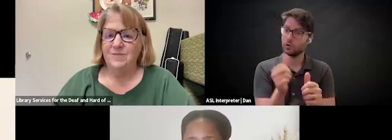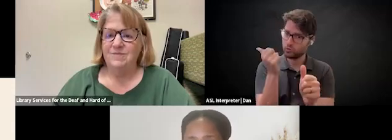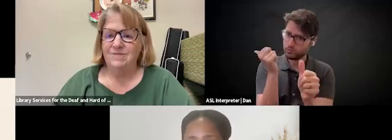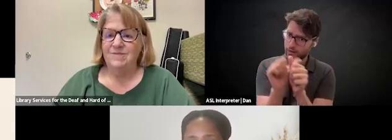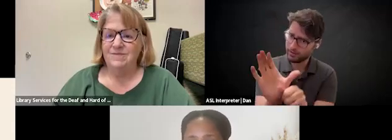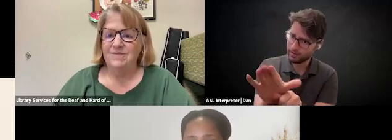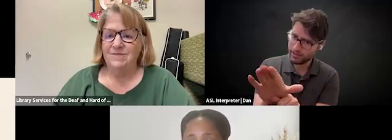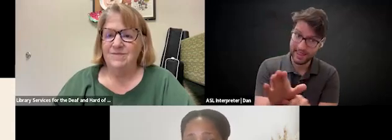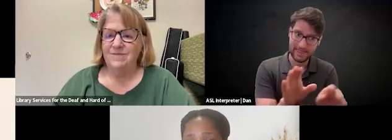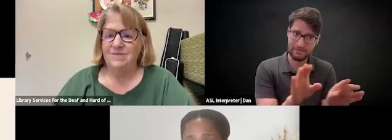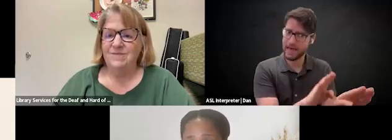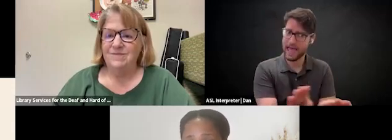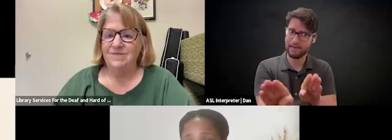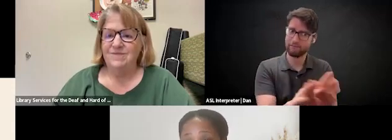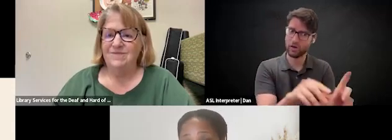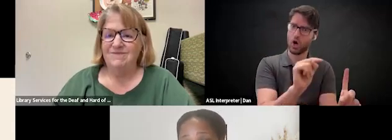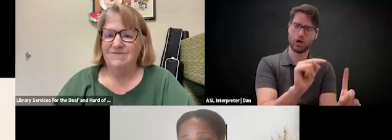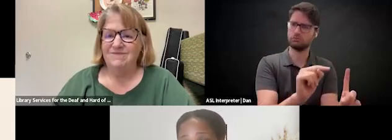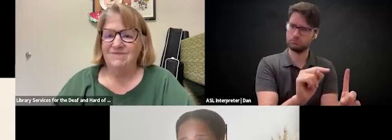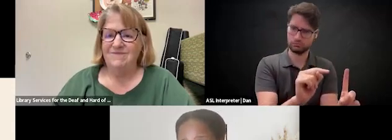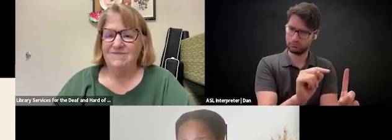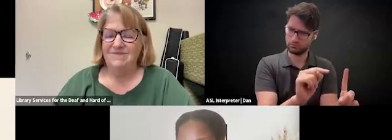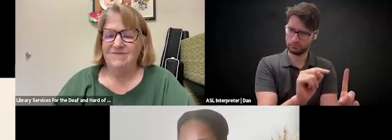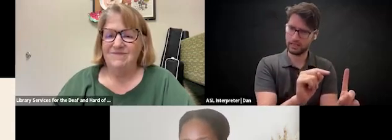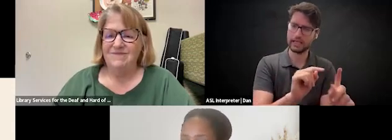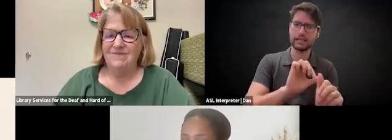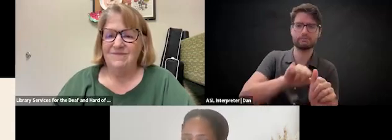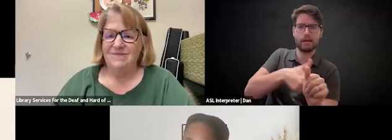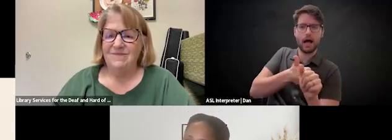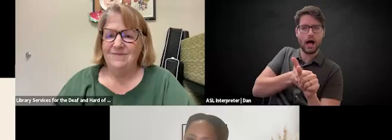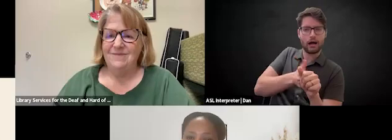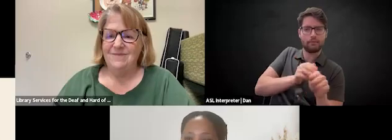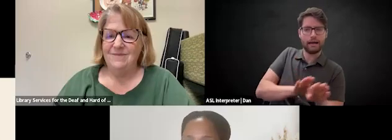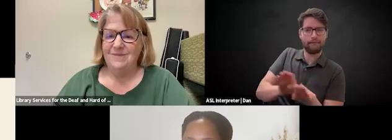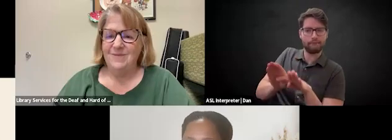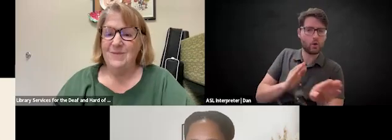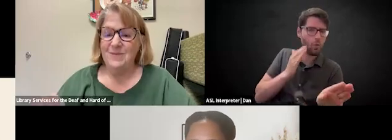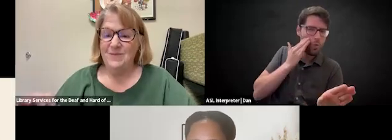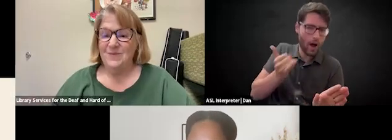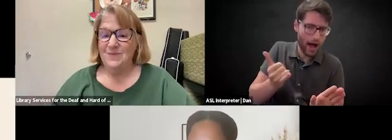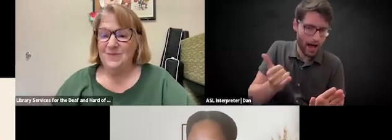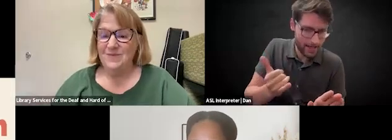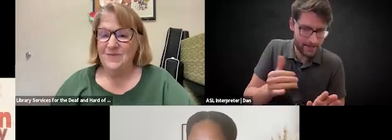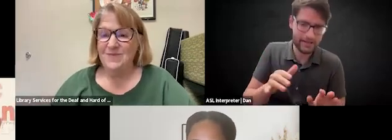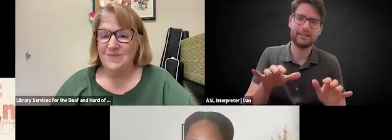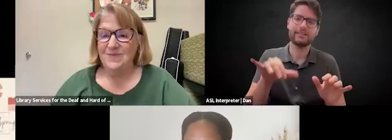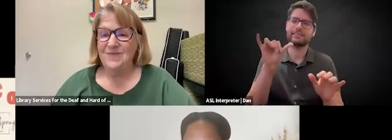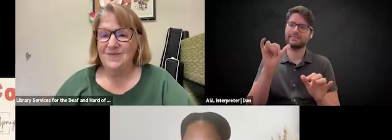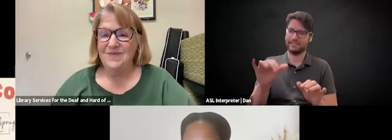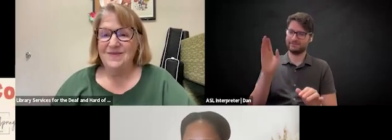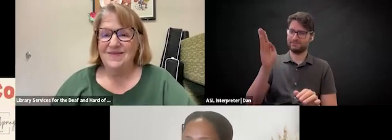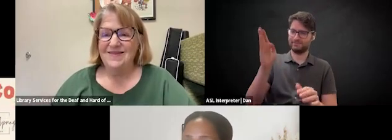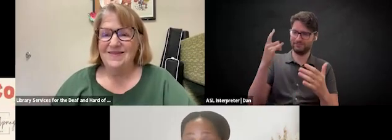but it's about what's happening behind the behavior. And that's the presentation for today. Thank you, guys.